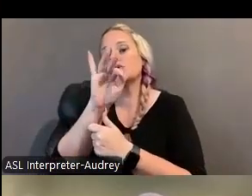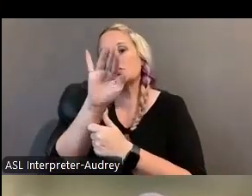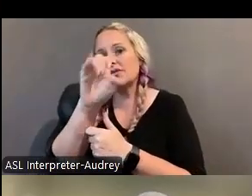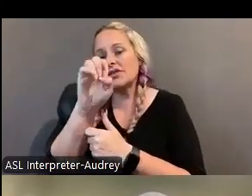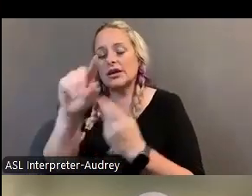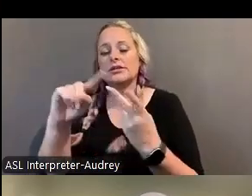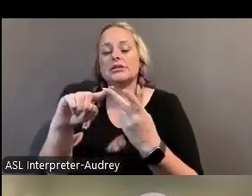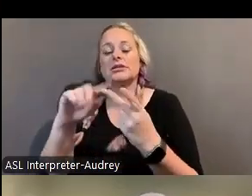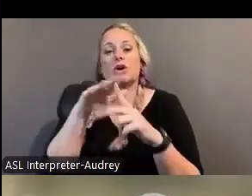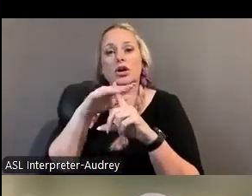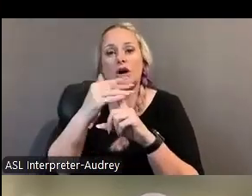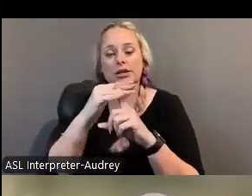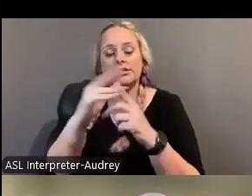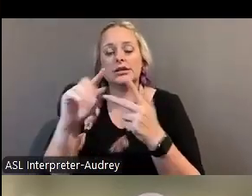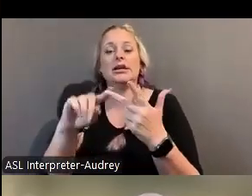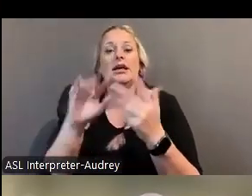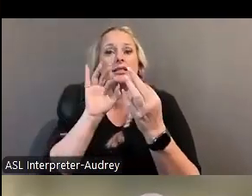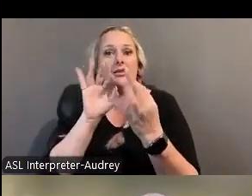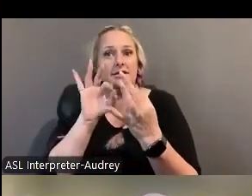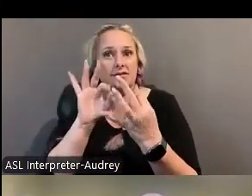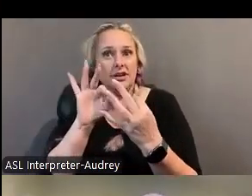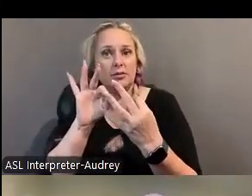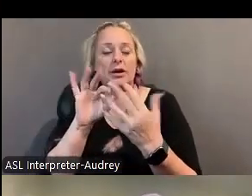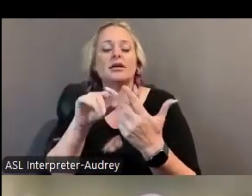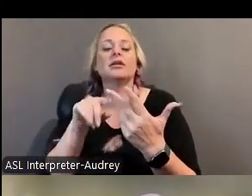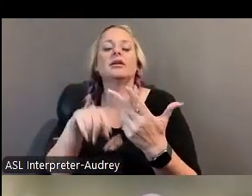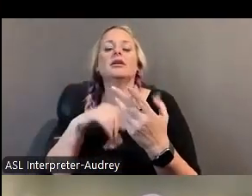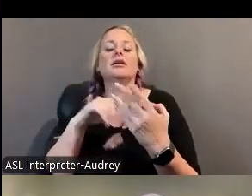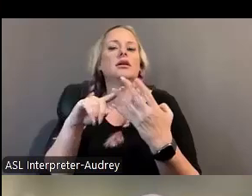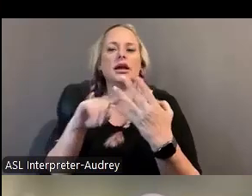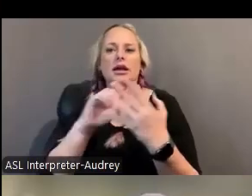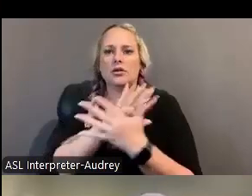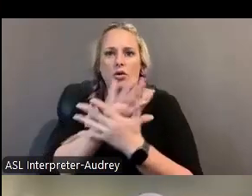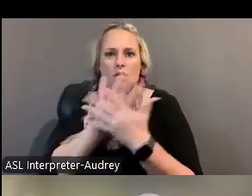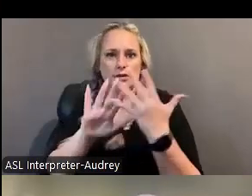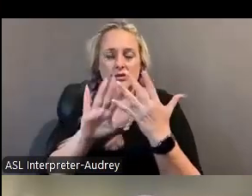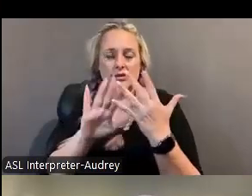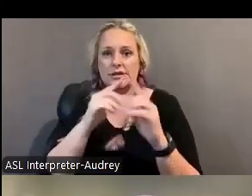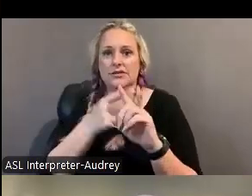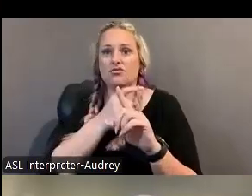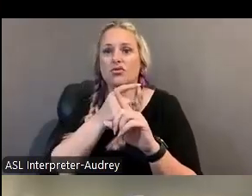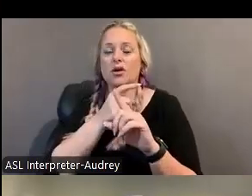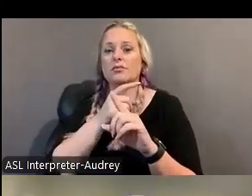the feedback exercise that we conducted. And all of this from the raw data we collected.